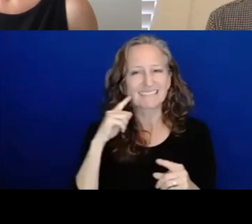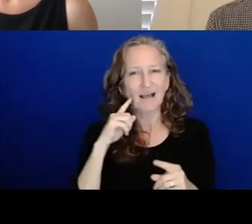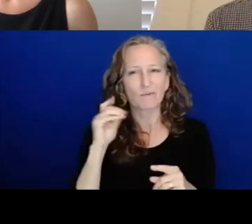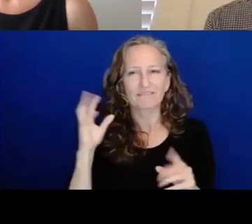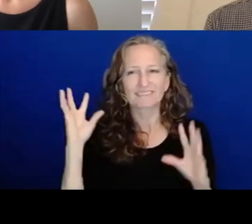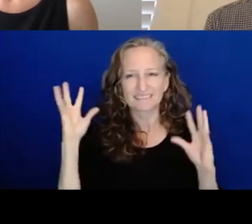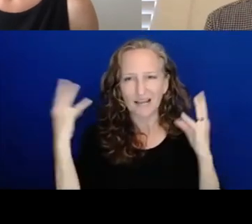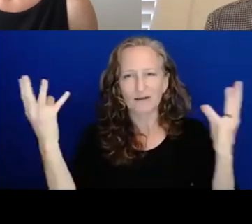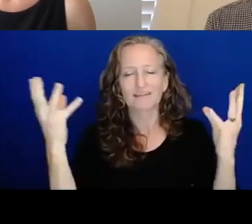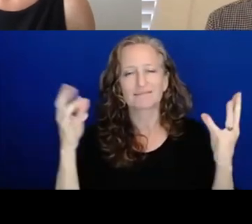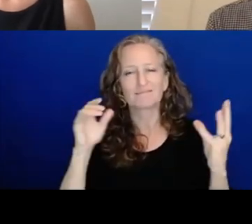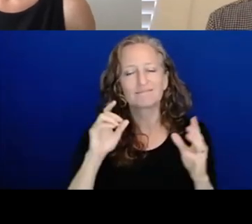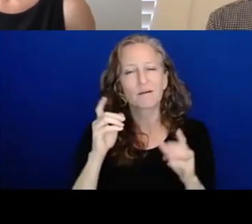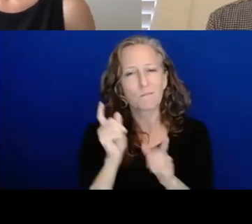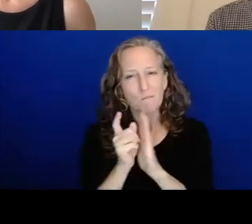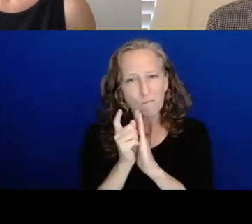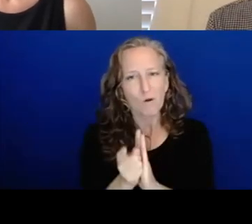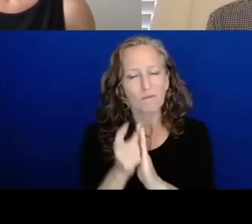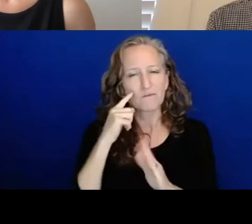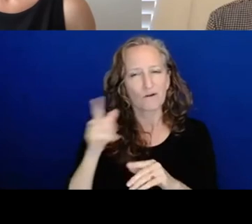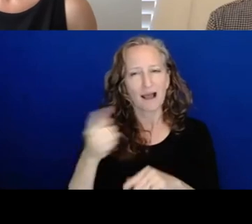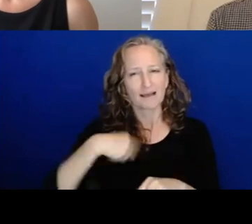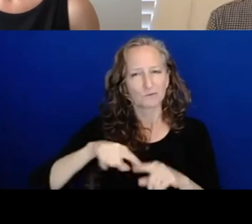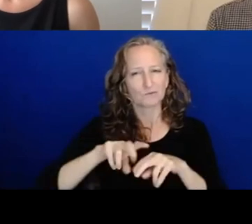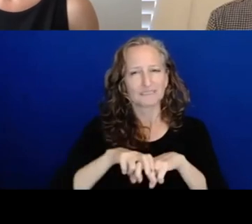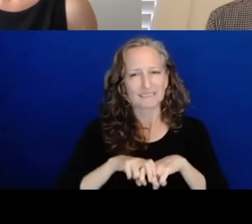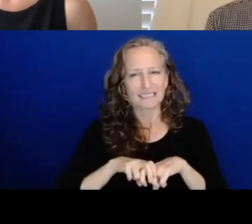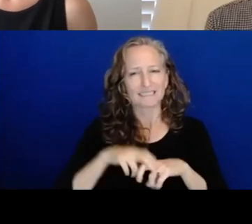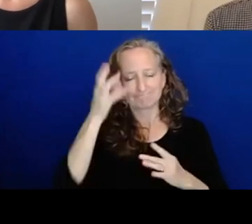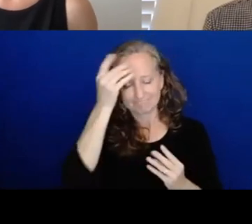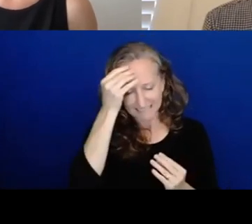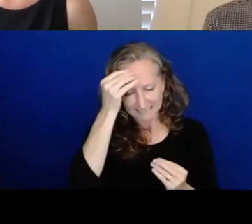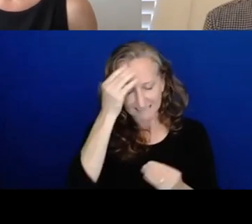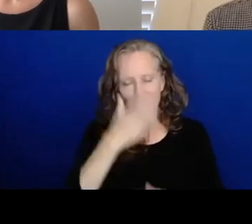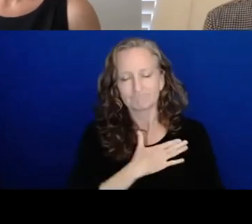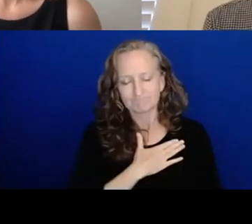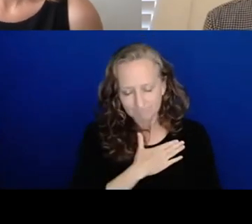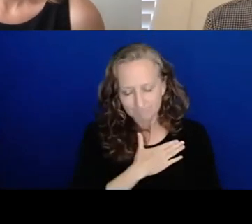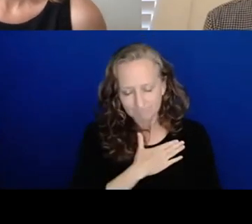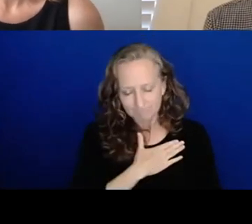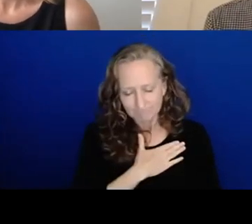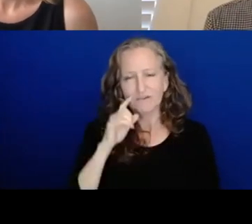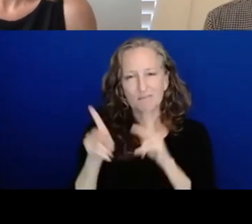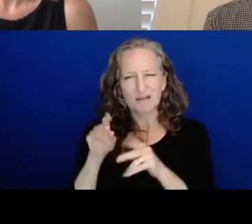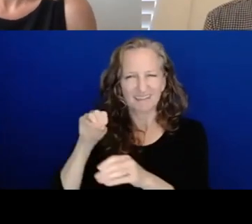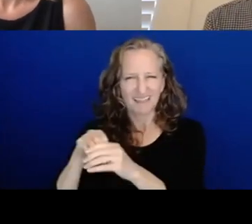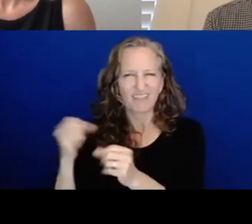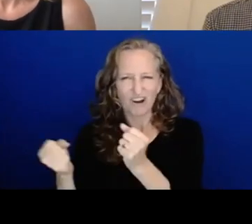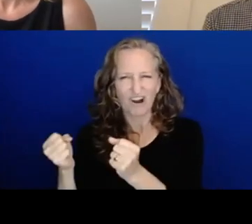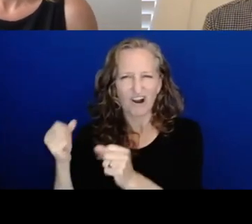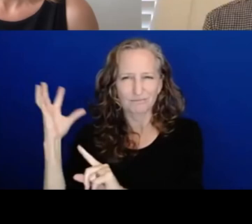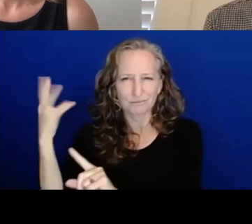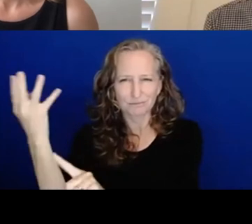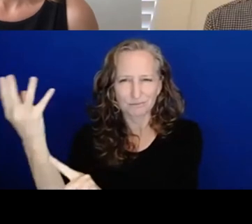for all of us. But, yeah. It's, Melinda, I'm excited about what I'm hearing. We're flexing,